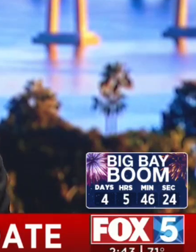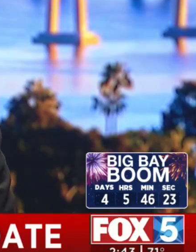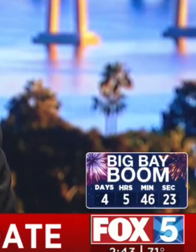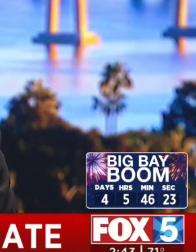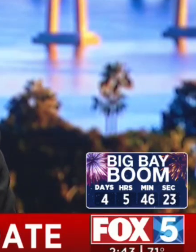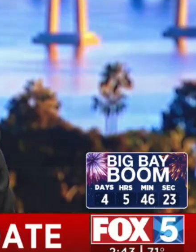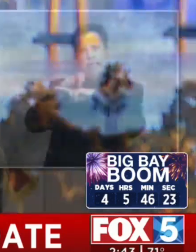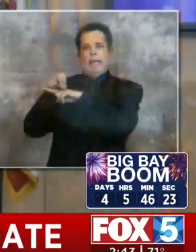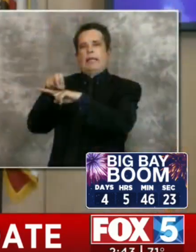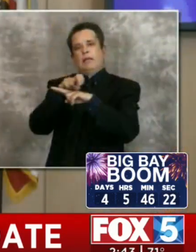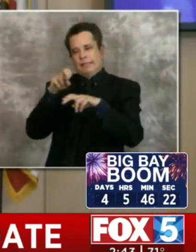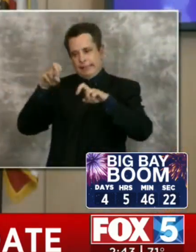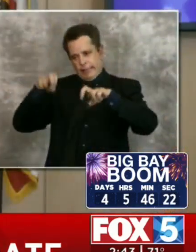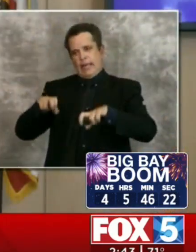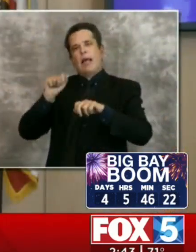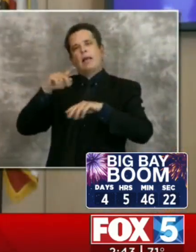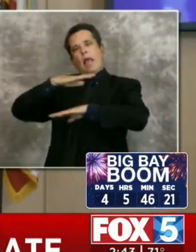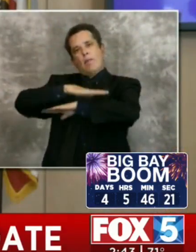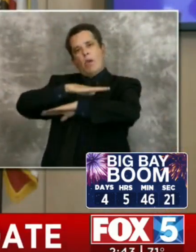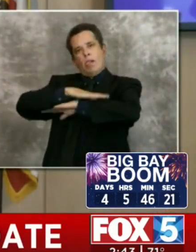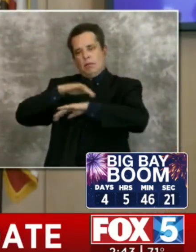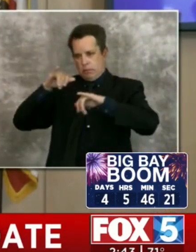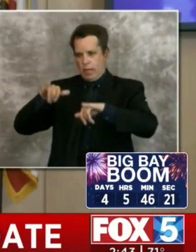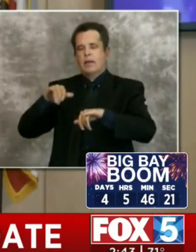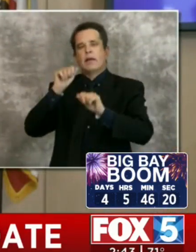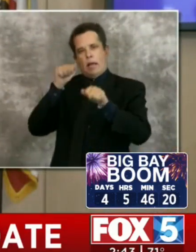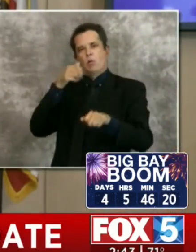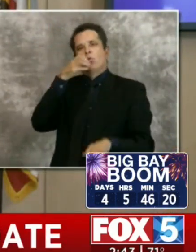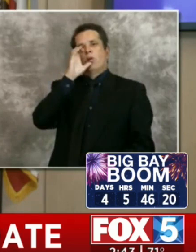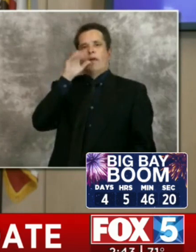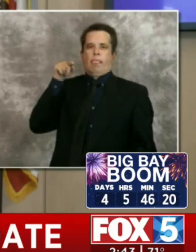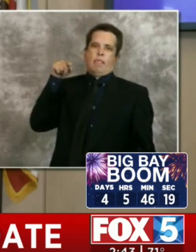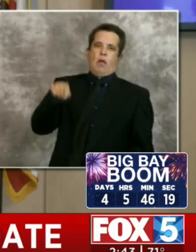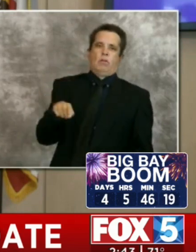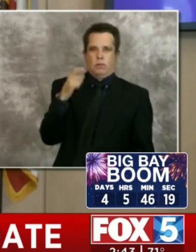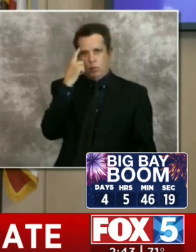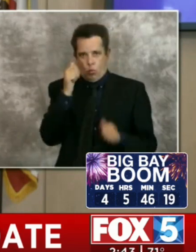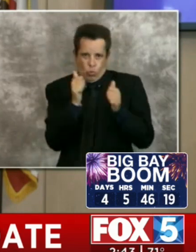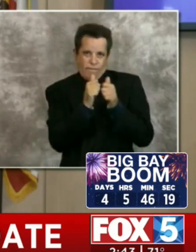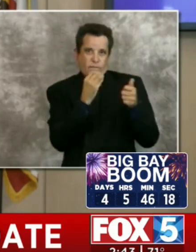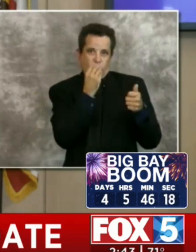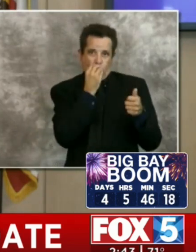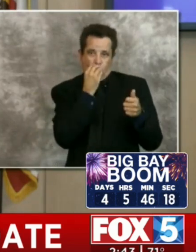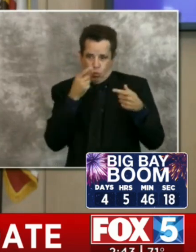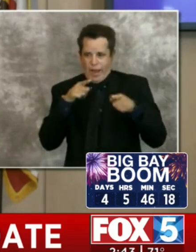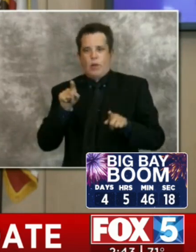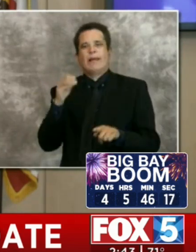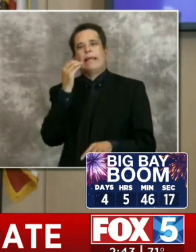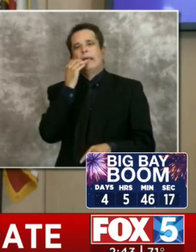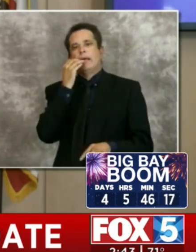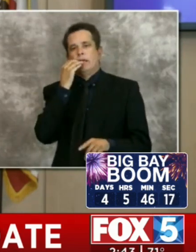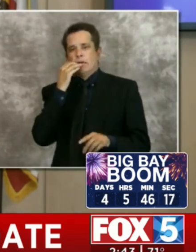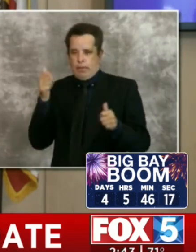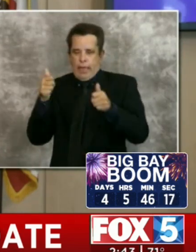HAPPENING RIGHT NOW COUNTY OFFICIALS PROVIDING THEIR UPDATE ON THE CORONAVIRUS SITUATION, THIS IS THE FOX 5 NEWS SPECIAL REPORT, LET'S